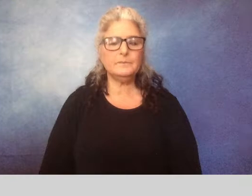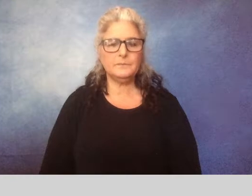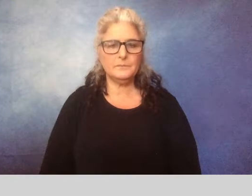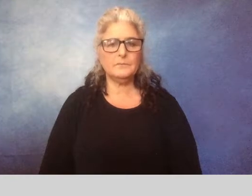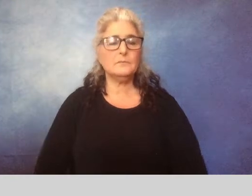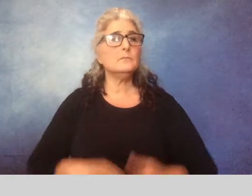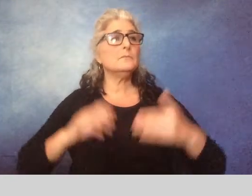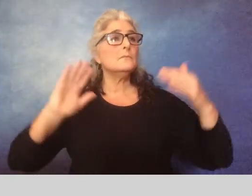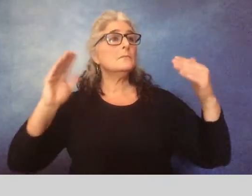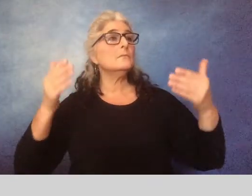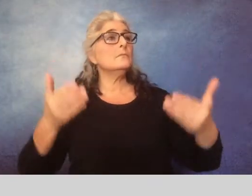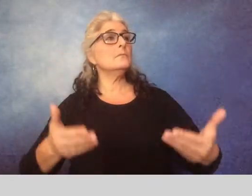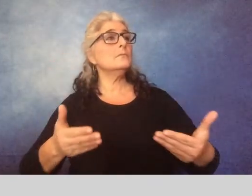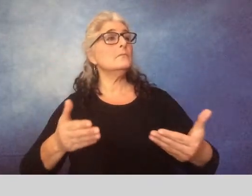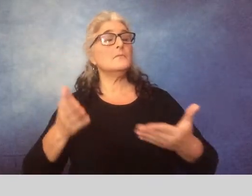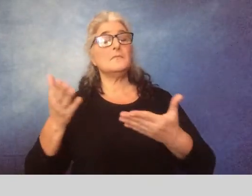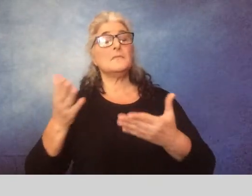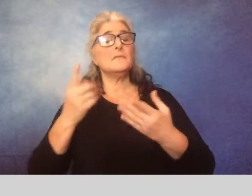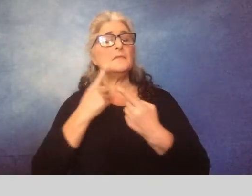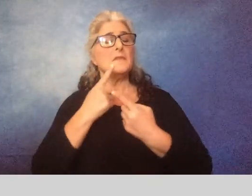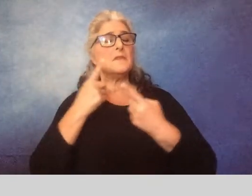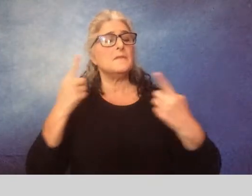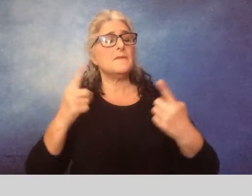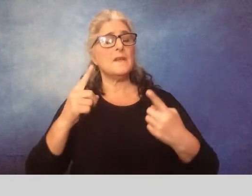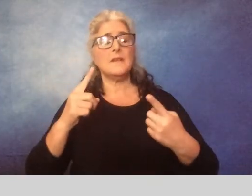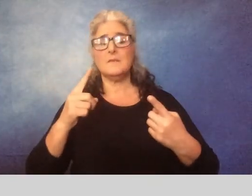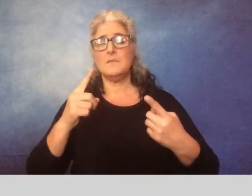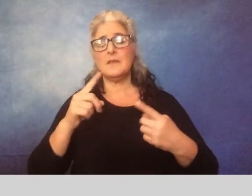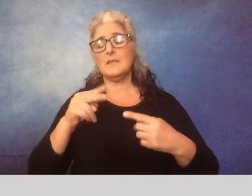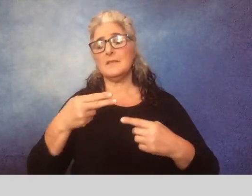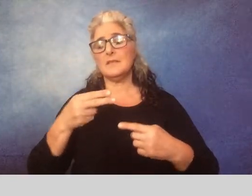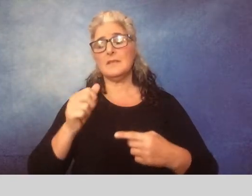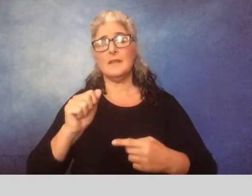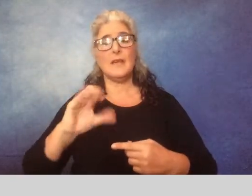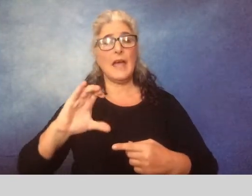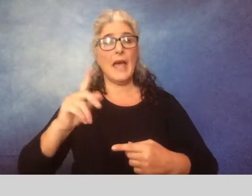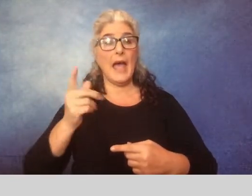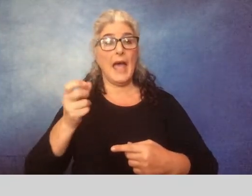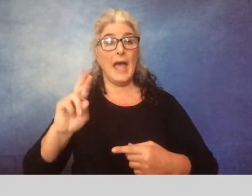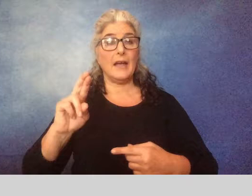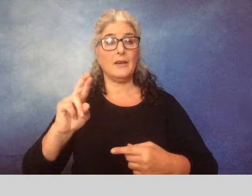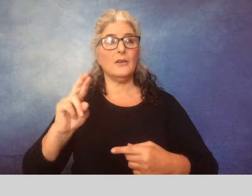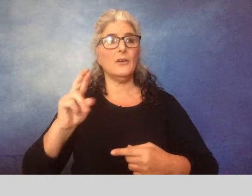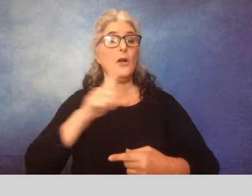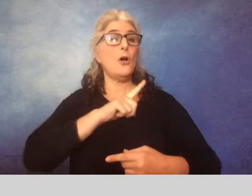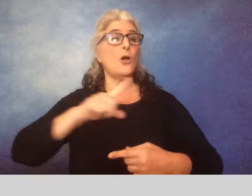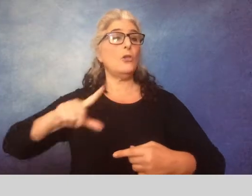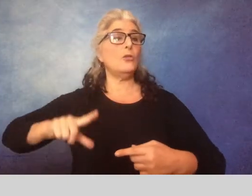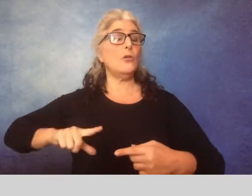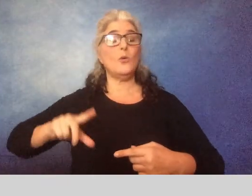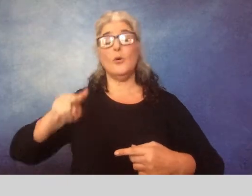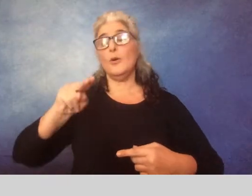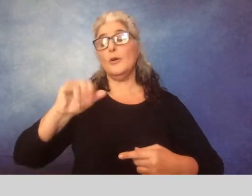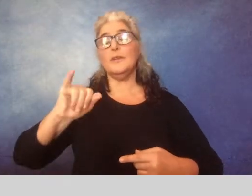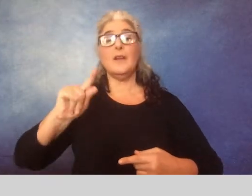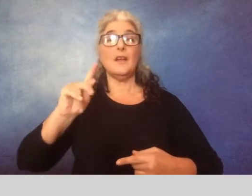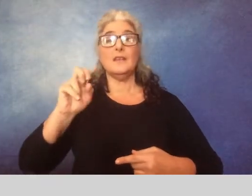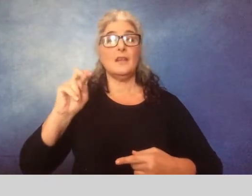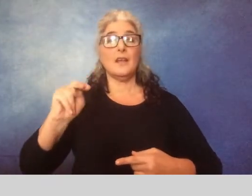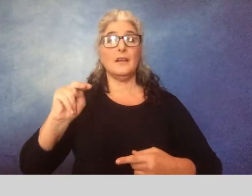This is legendary hacker Lord Nikon, most known for his photographic memory and his 133t computer skills.